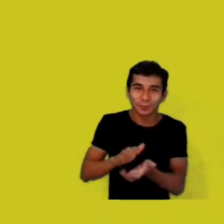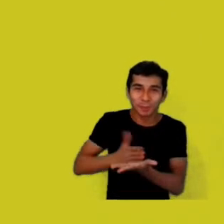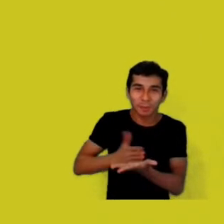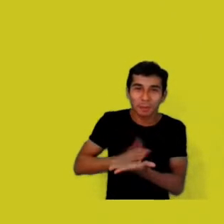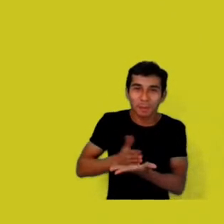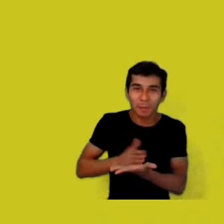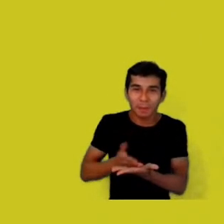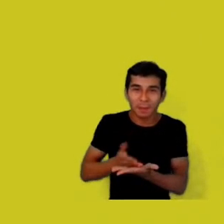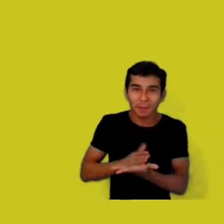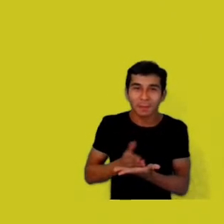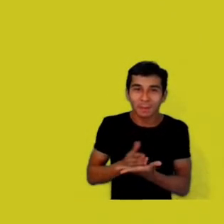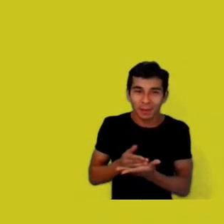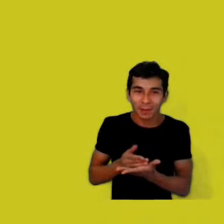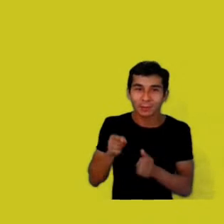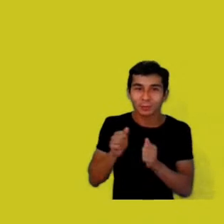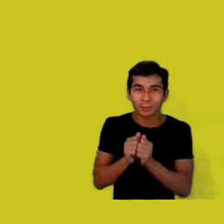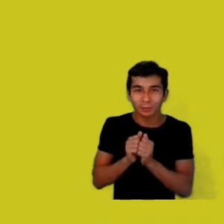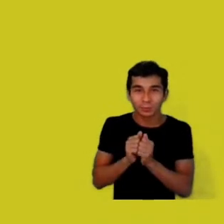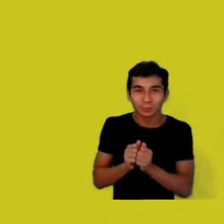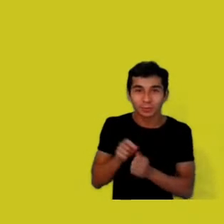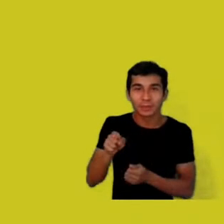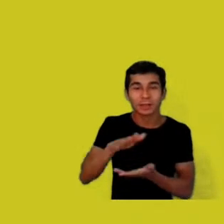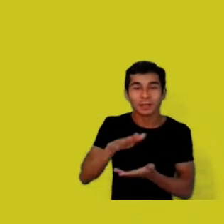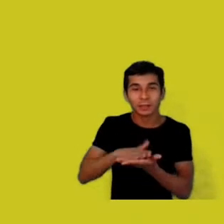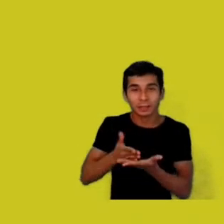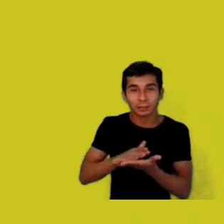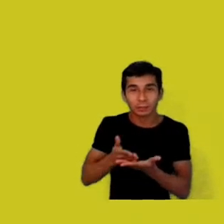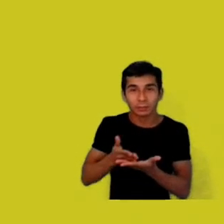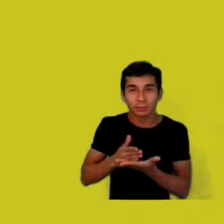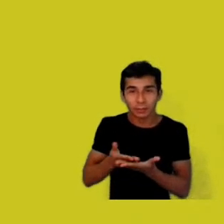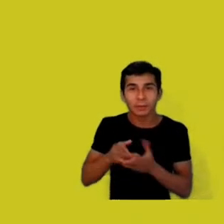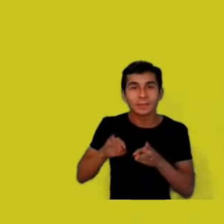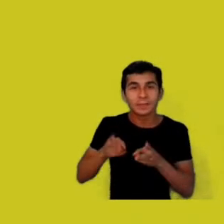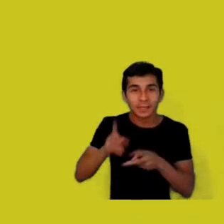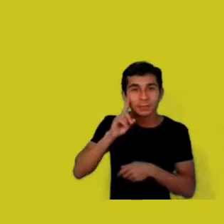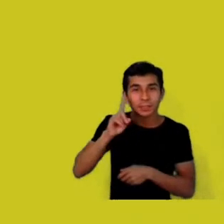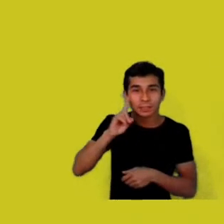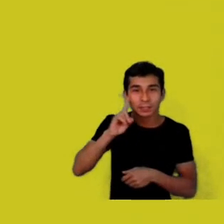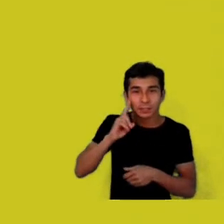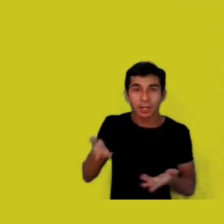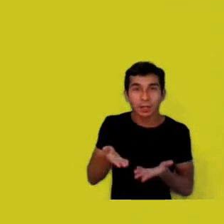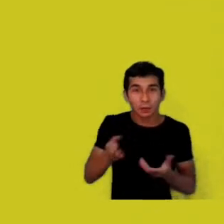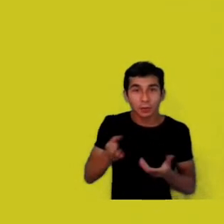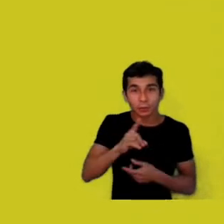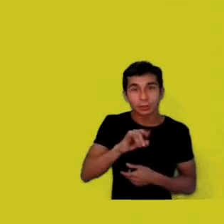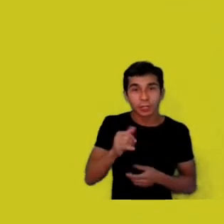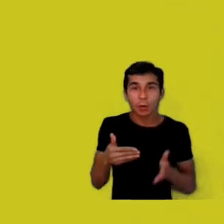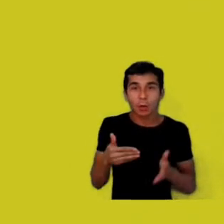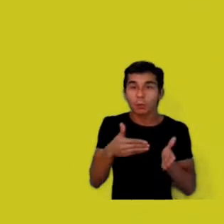a great interpreter, and he’s here, closing with us all these days.